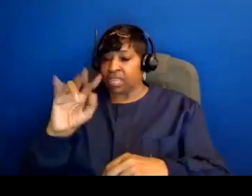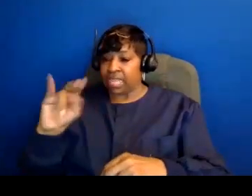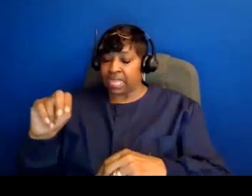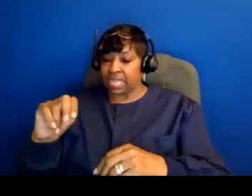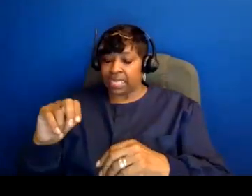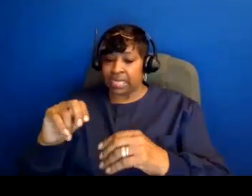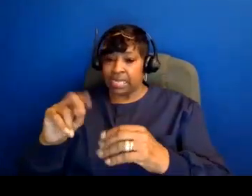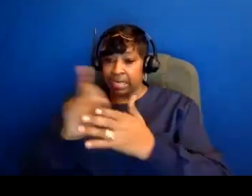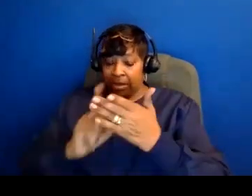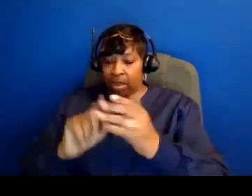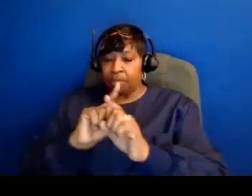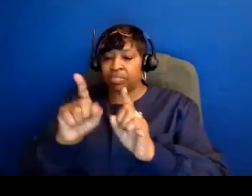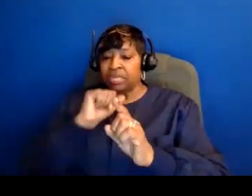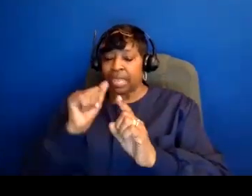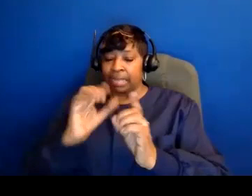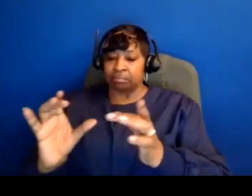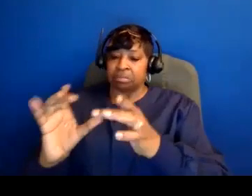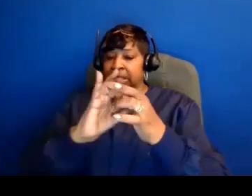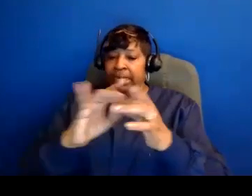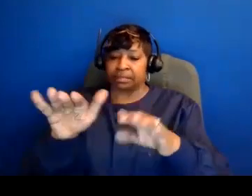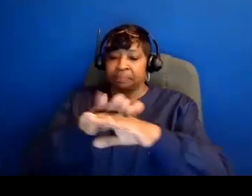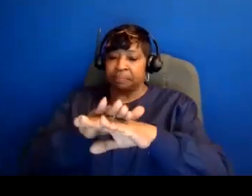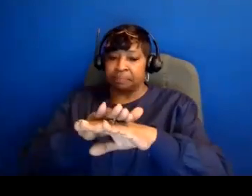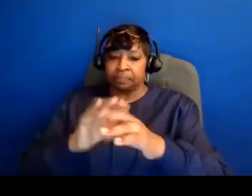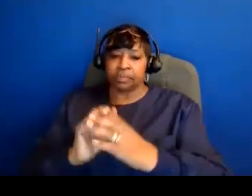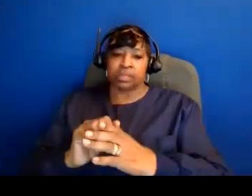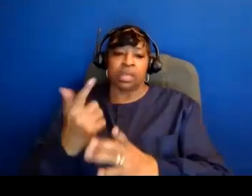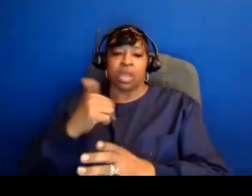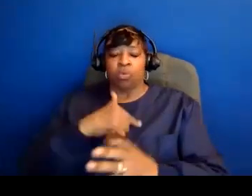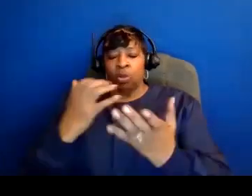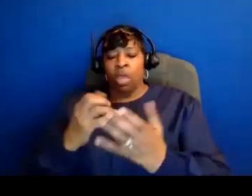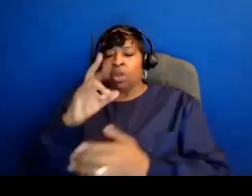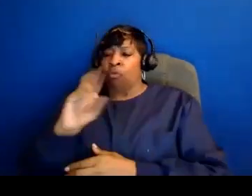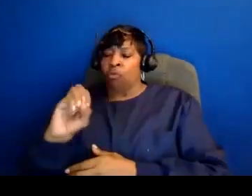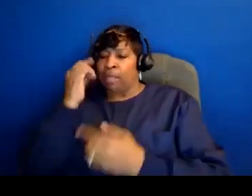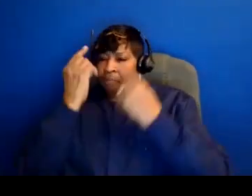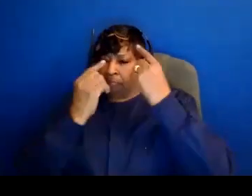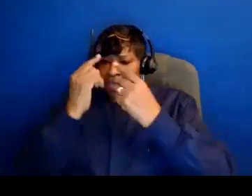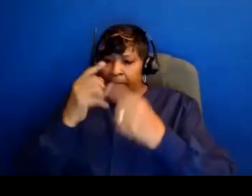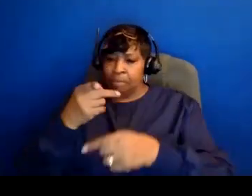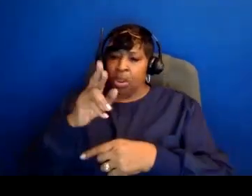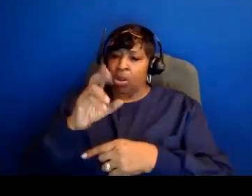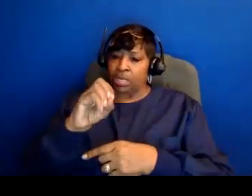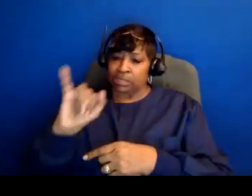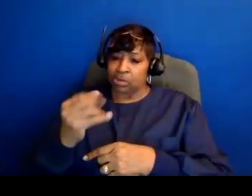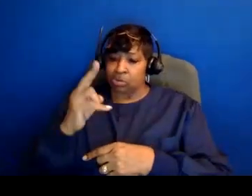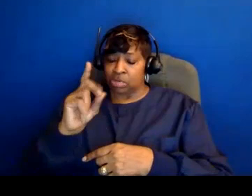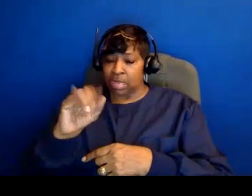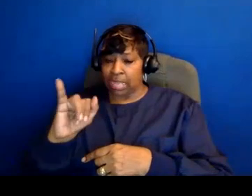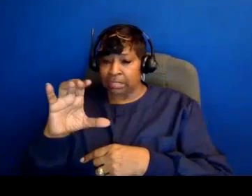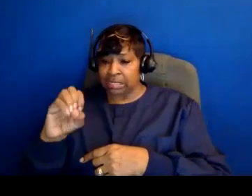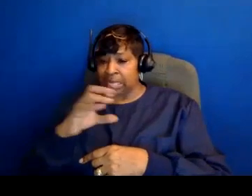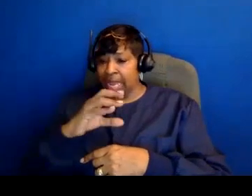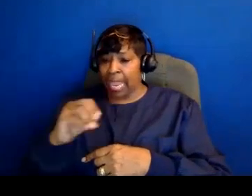lauravanpuymbrouck: yet, especially in healthcare yet ableism is prevalent and interwoven through every level of society, from institutional to interpersonal.